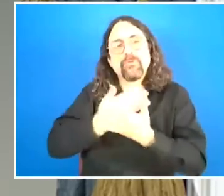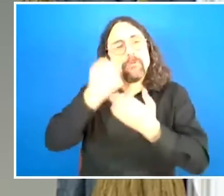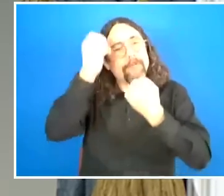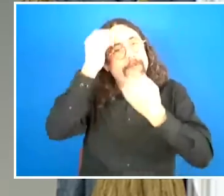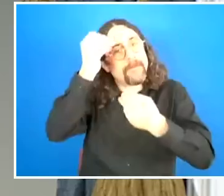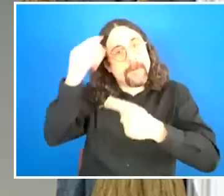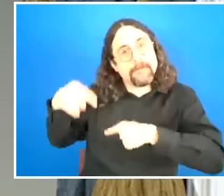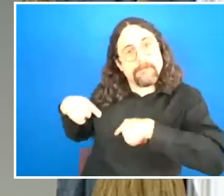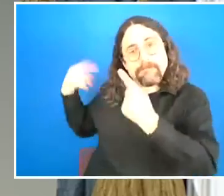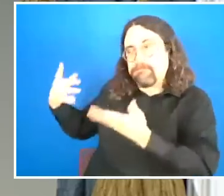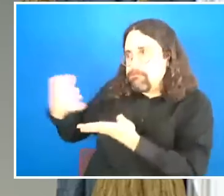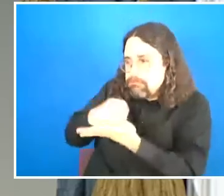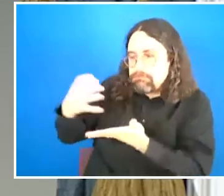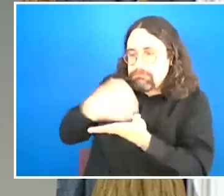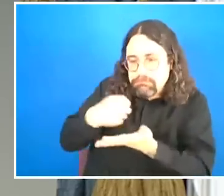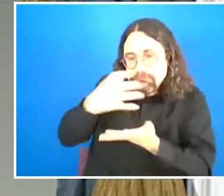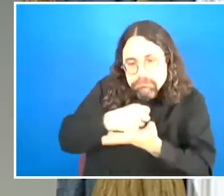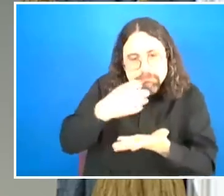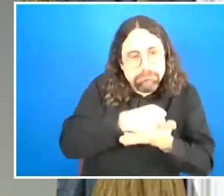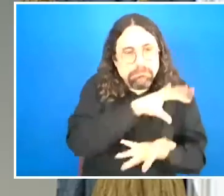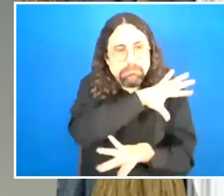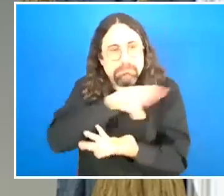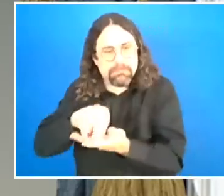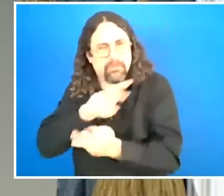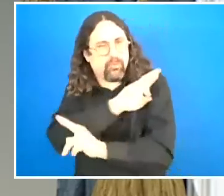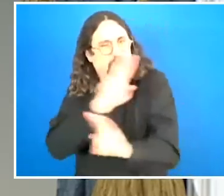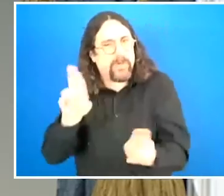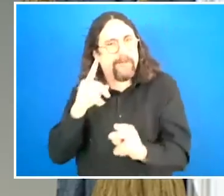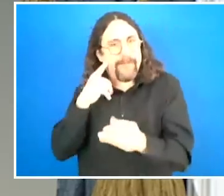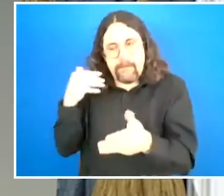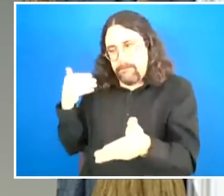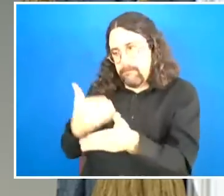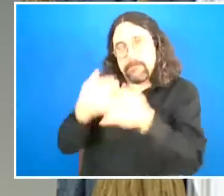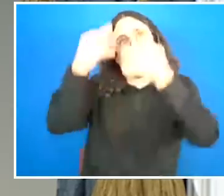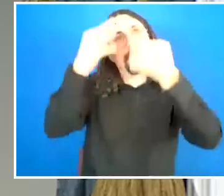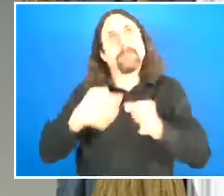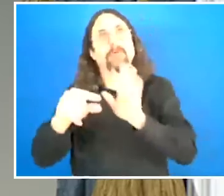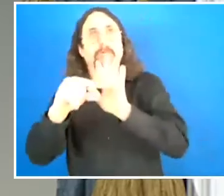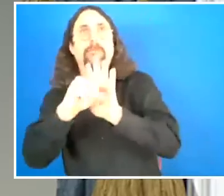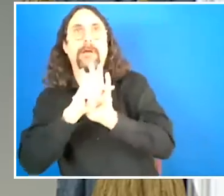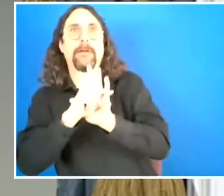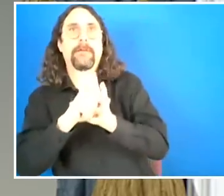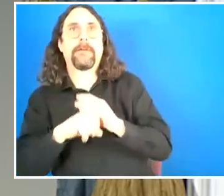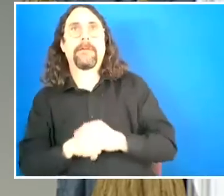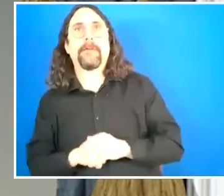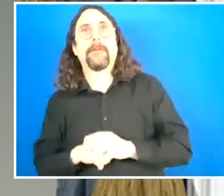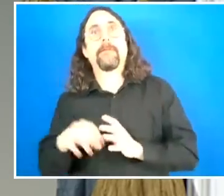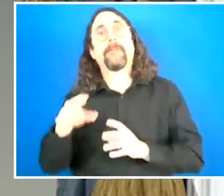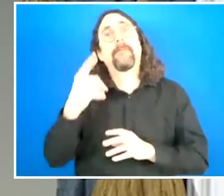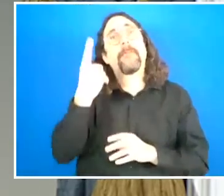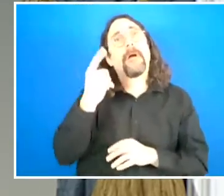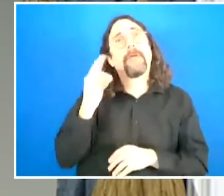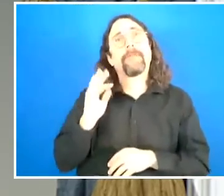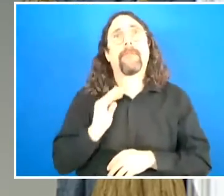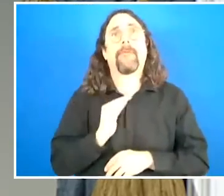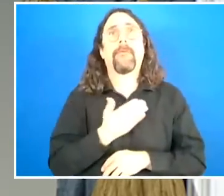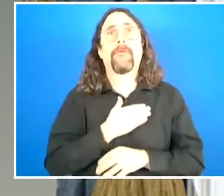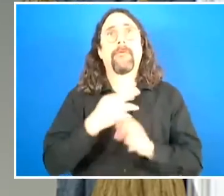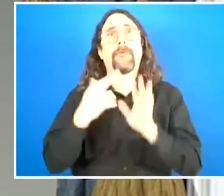IT'S MUCH MORE GERMANE AT THE HIGH SCHOOL LEVEL, THERE IS A PROVISION WHICH